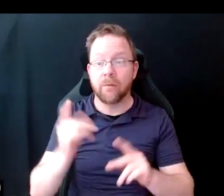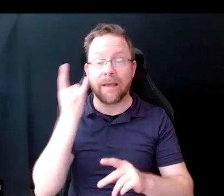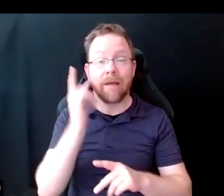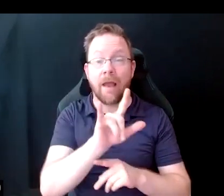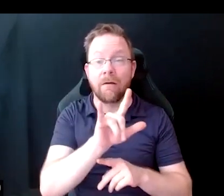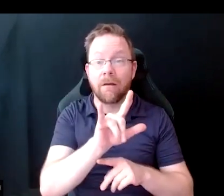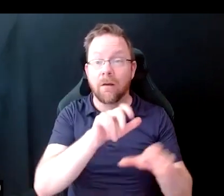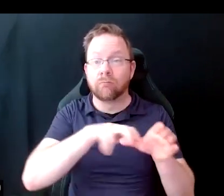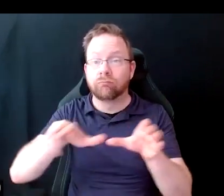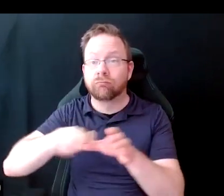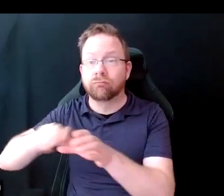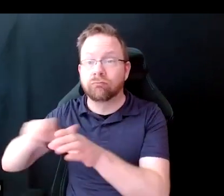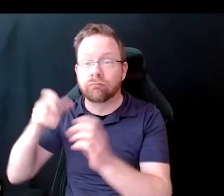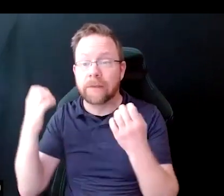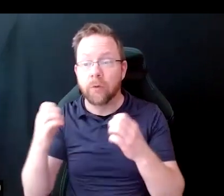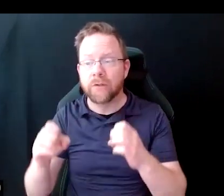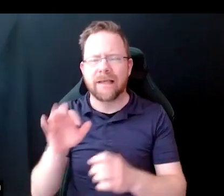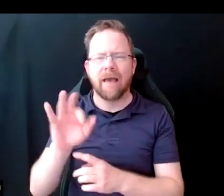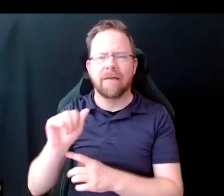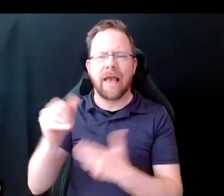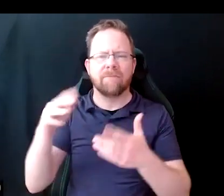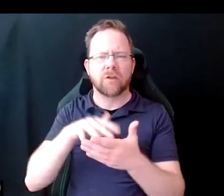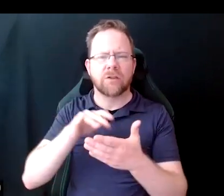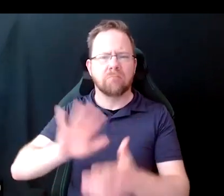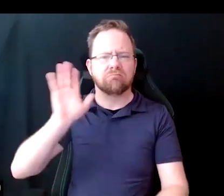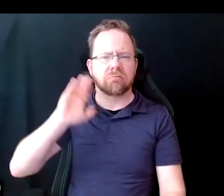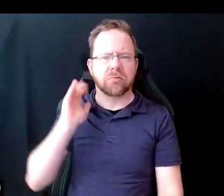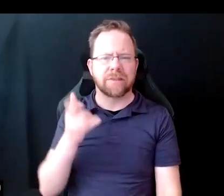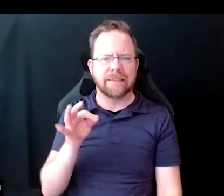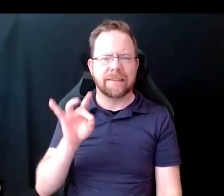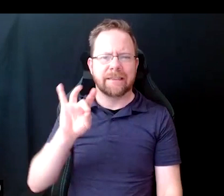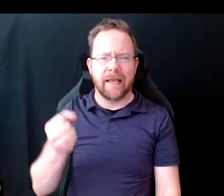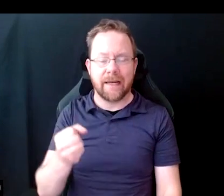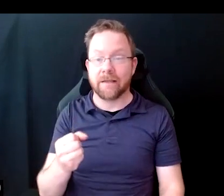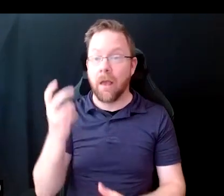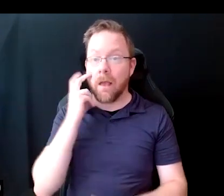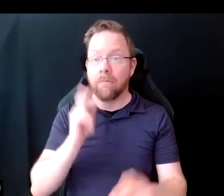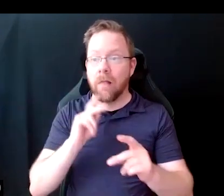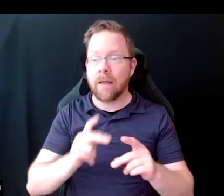The FAA did a study back in the 1980s of loaded a bunch of blind folks onto a plane